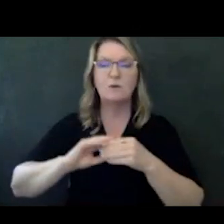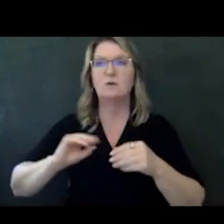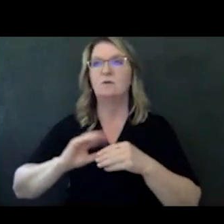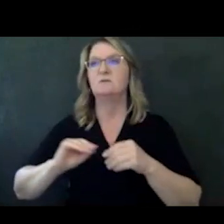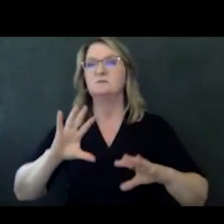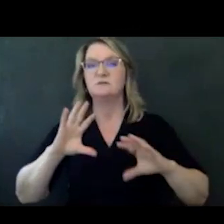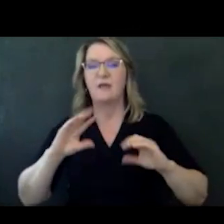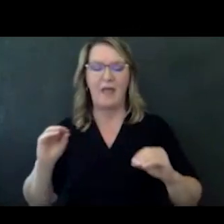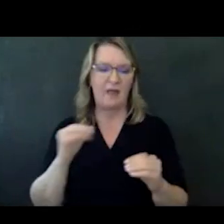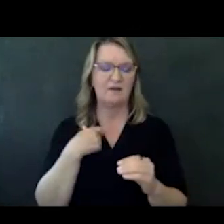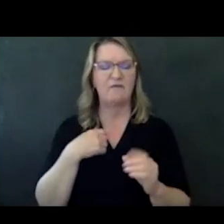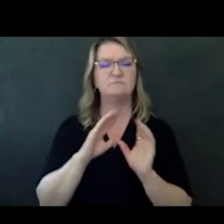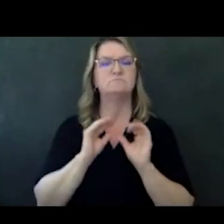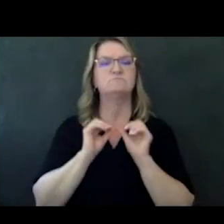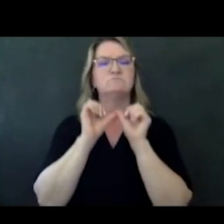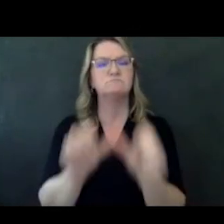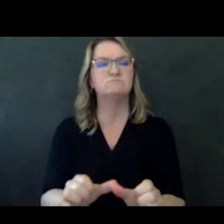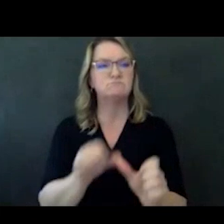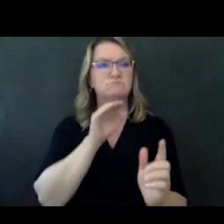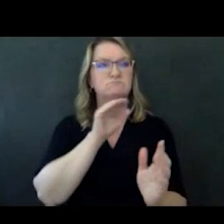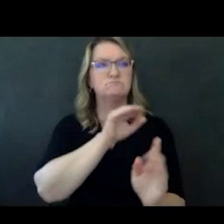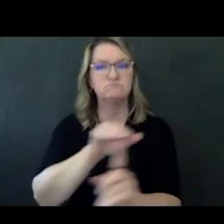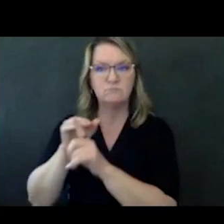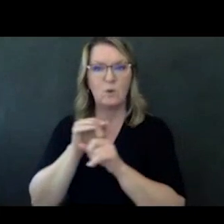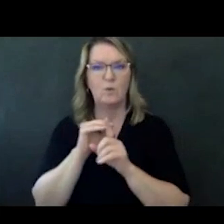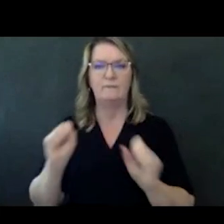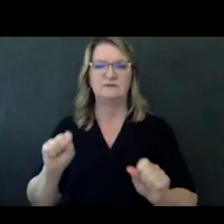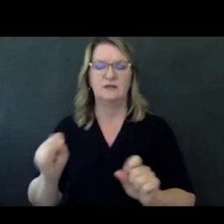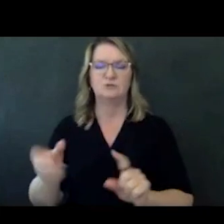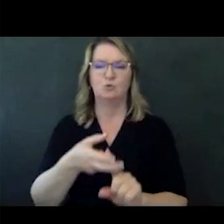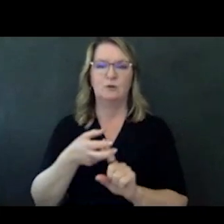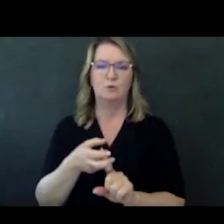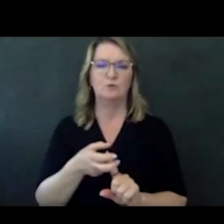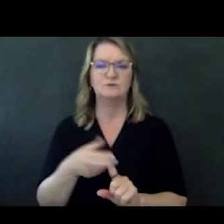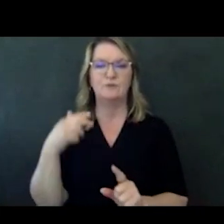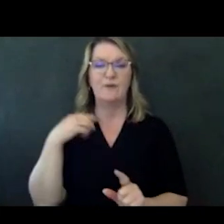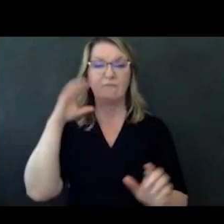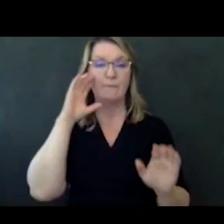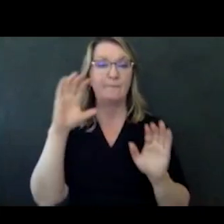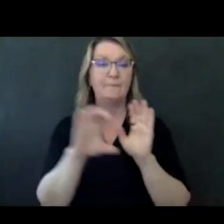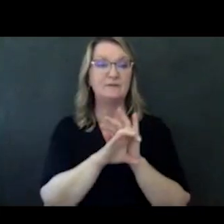engagement with potential recruits. We've also noticed that posts with pictures of people get